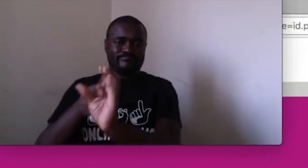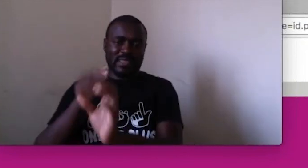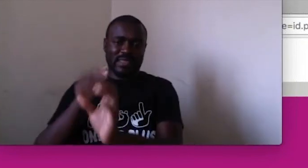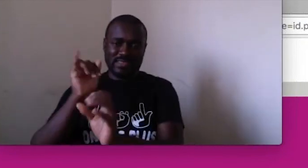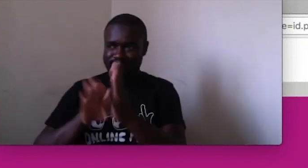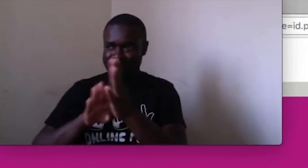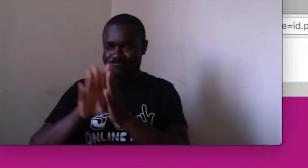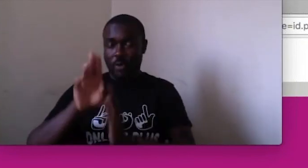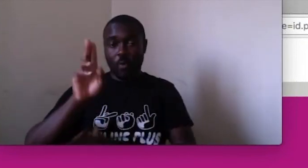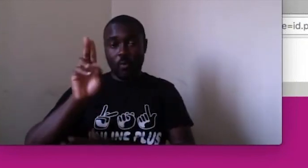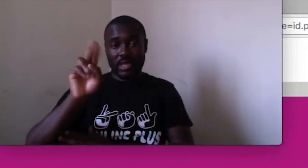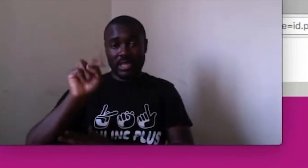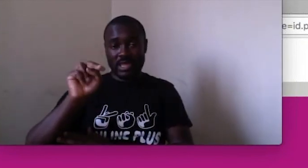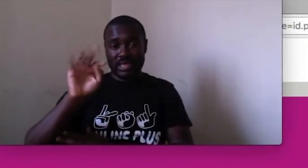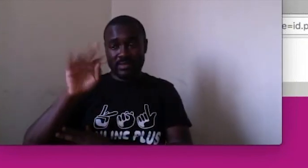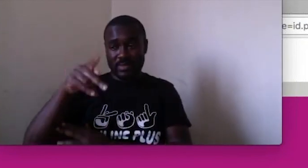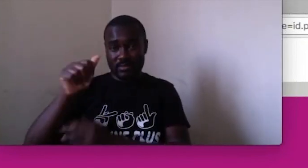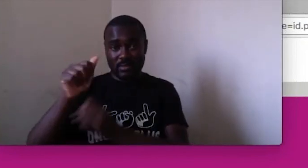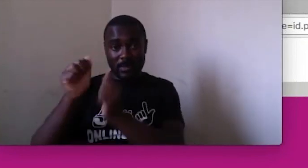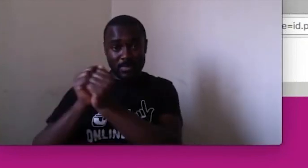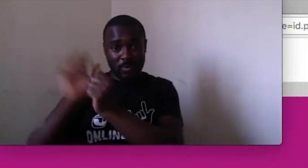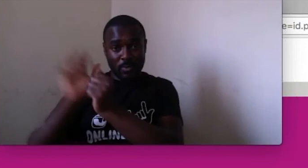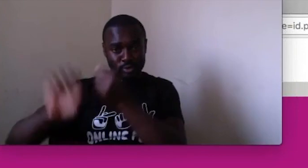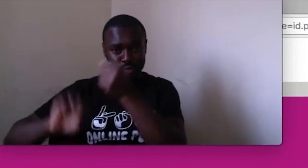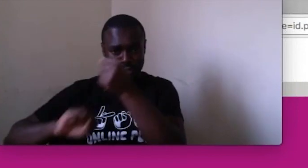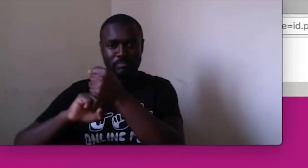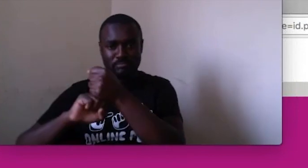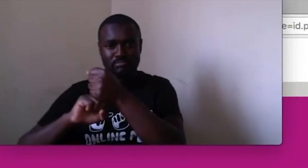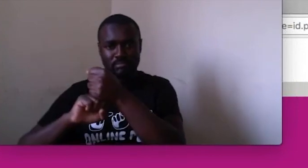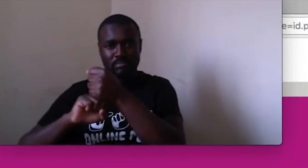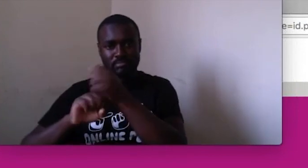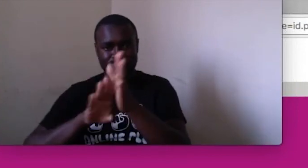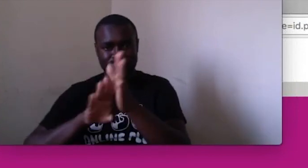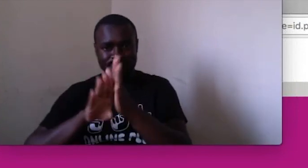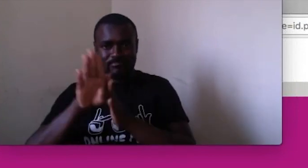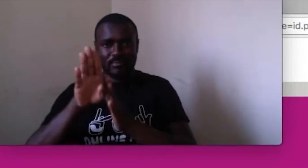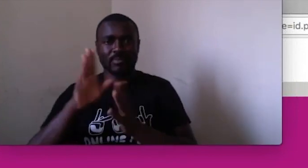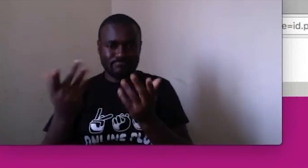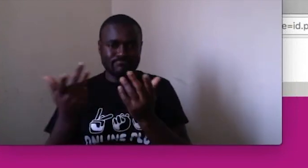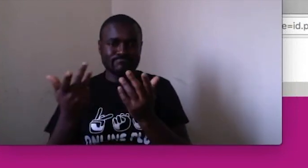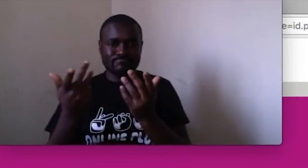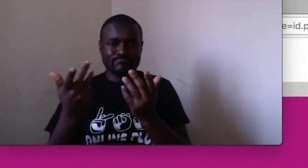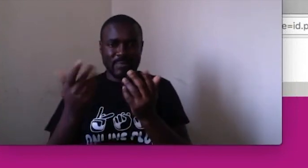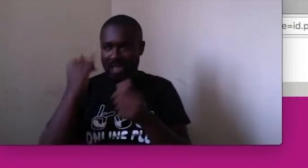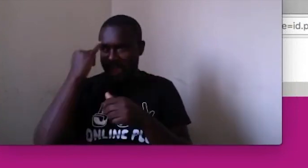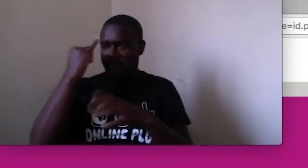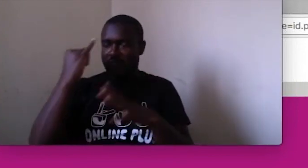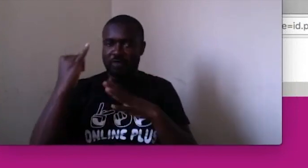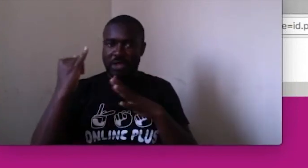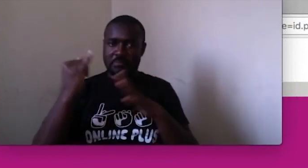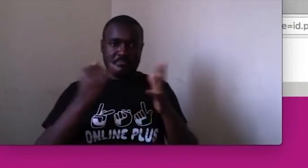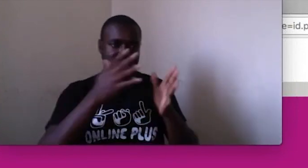the challenges, whenever they ask for initiatives and this was for UNFPA I decided maybe this could